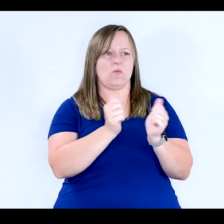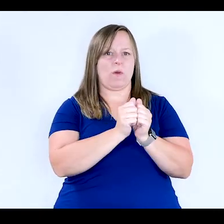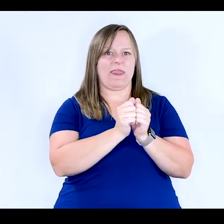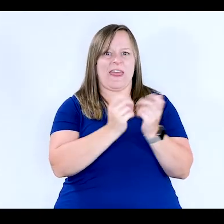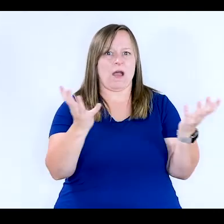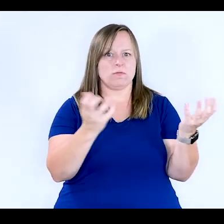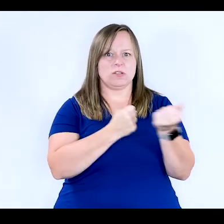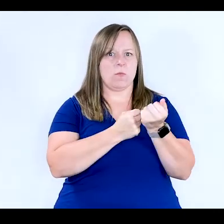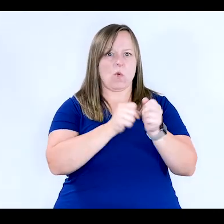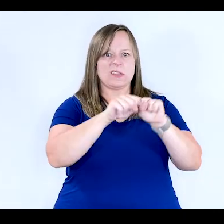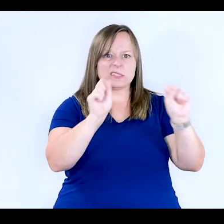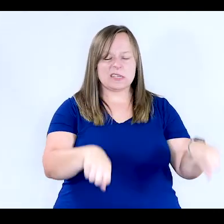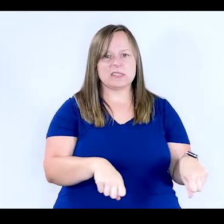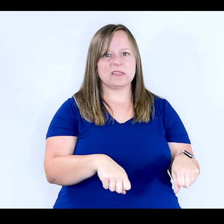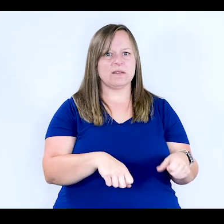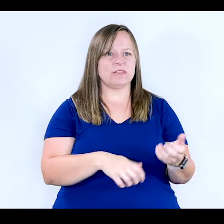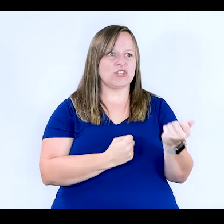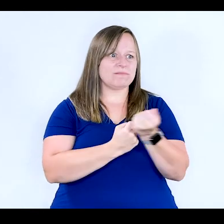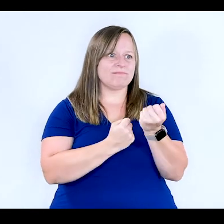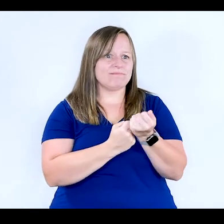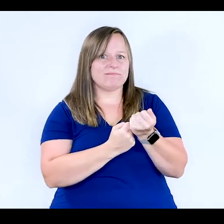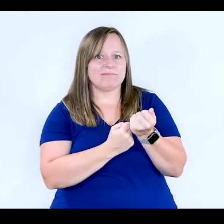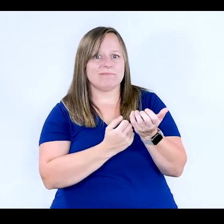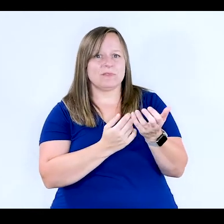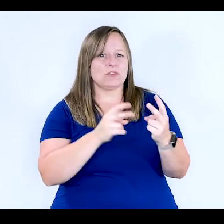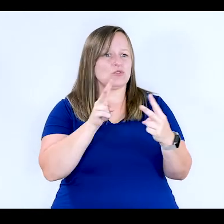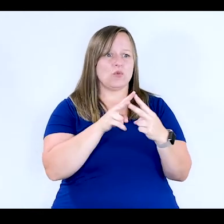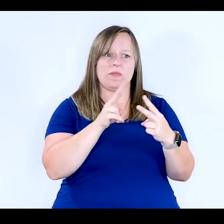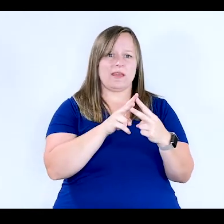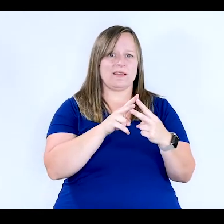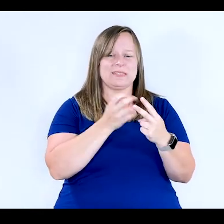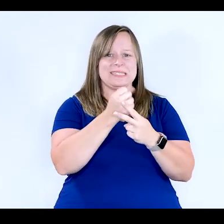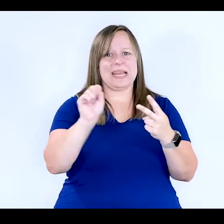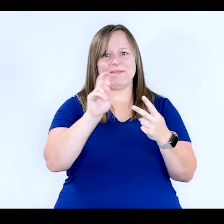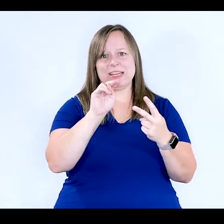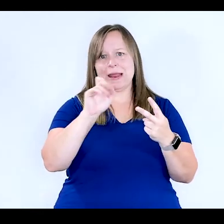support system and safety net assistance, which are two things that are important